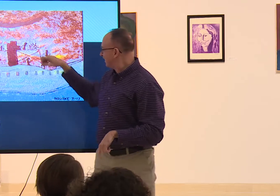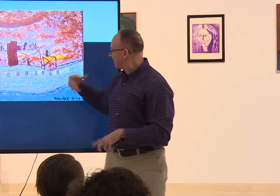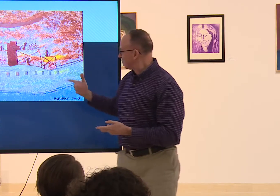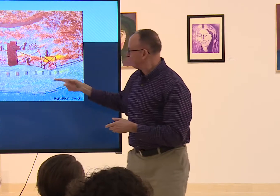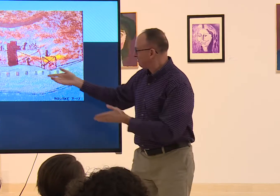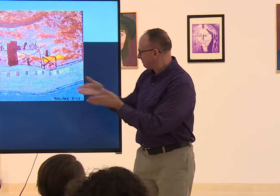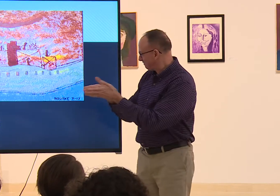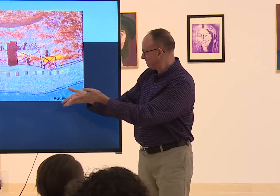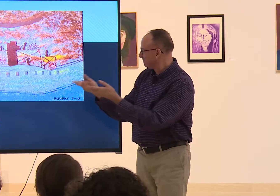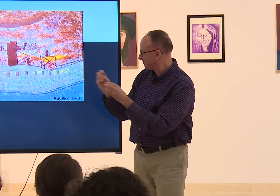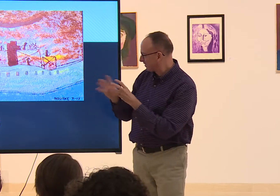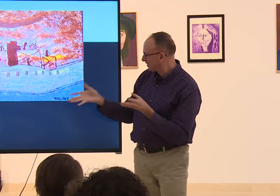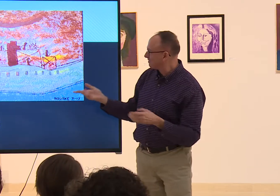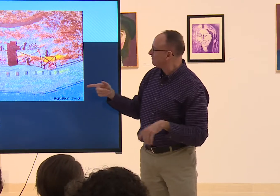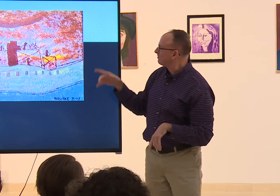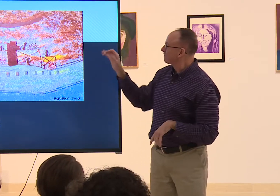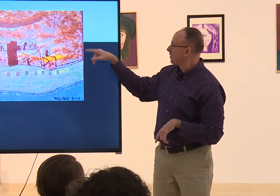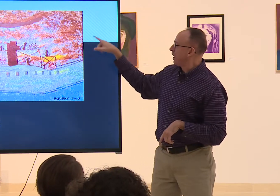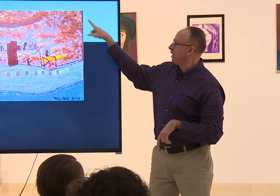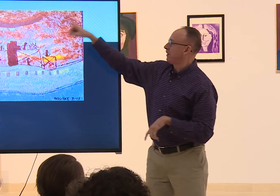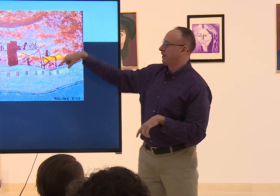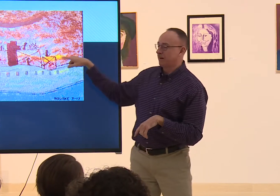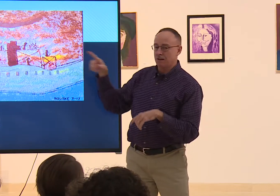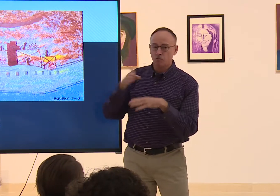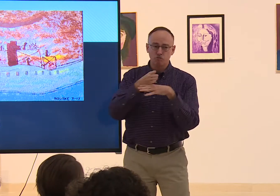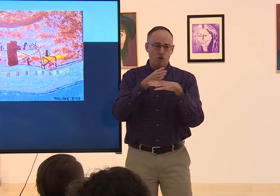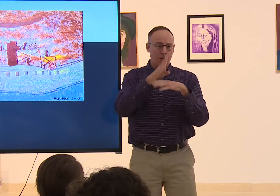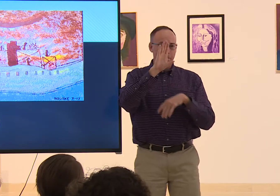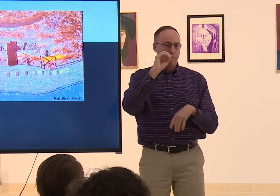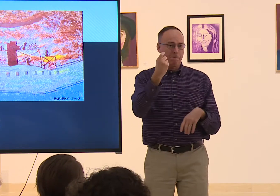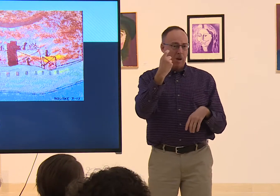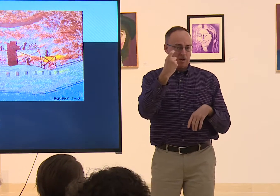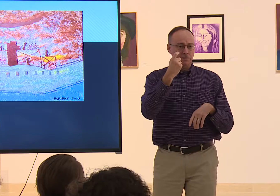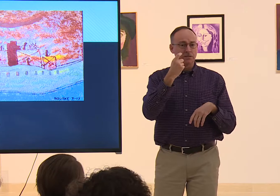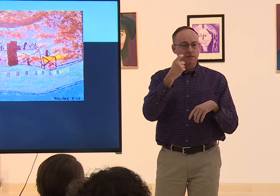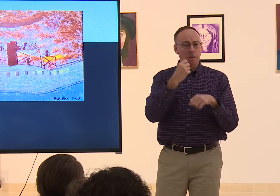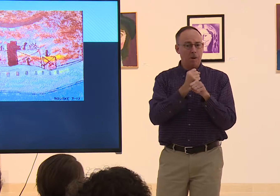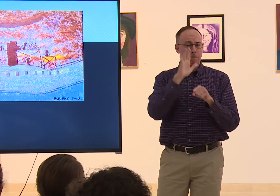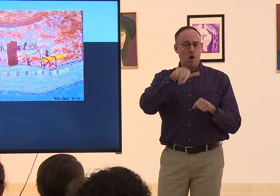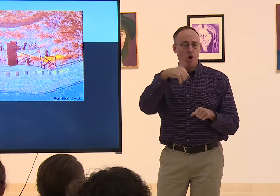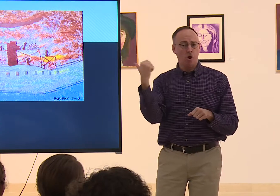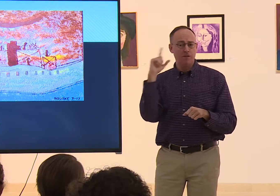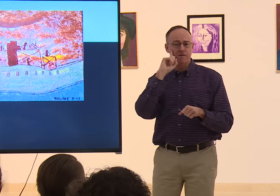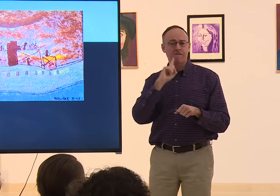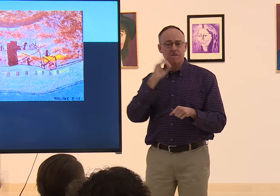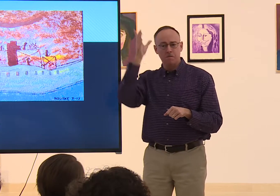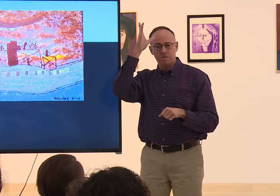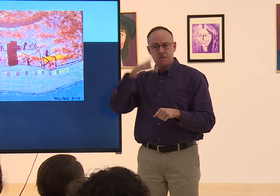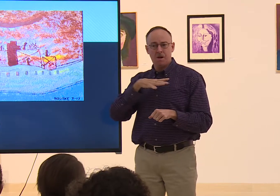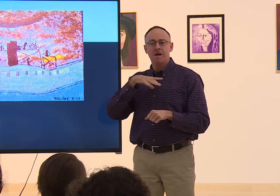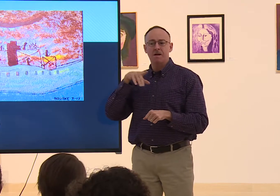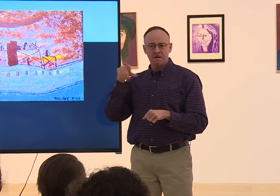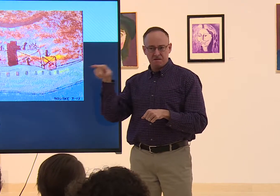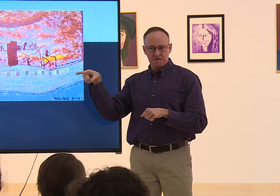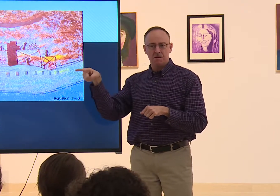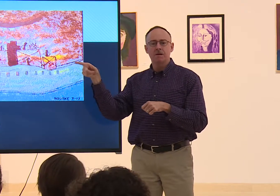and you can see they're all on this boat, which is made of hands. There's a wooden box, actually made by another deaf man,